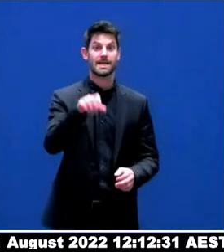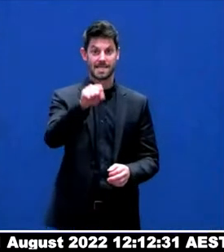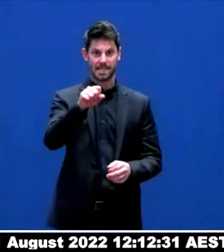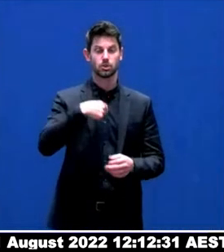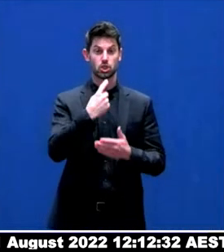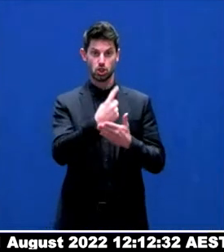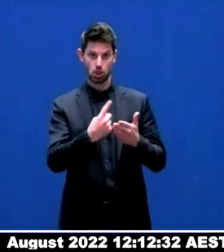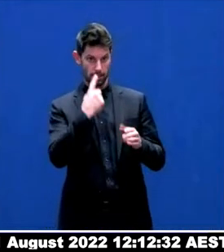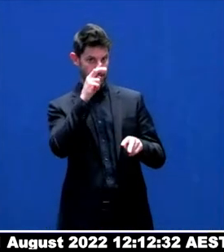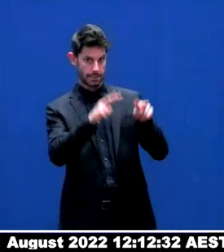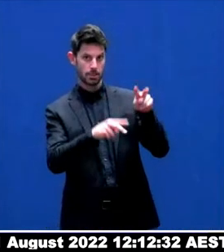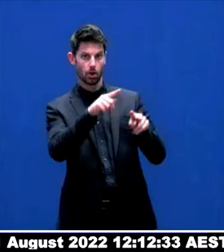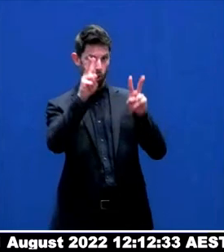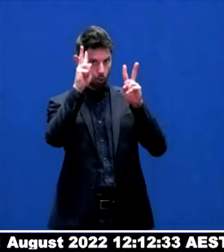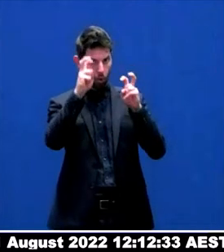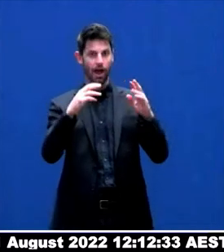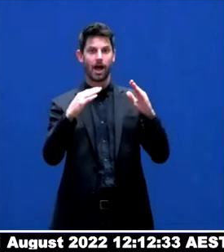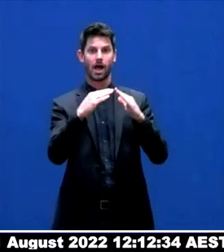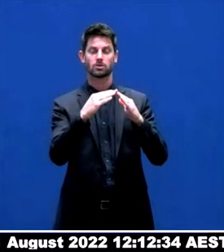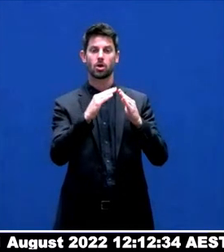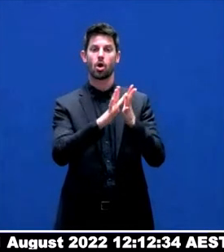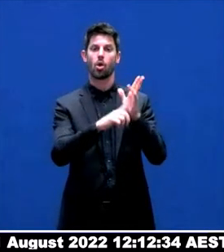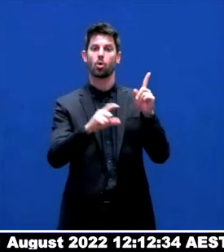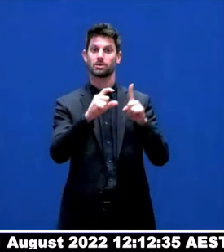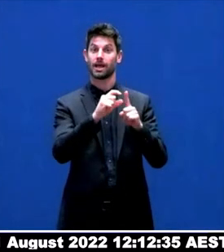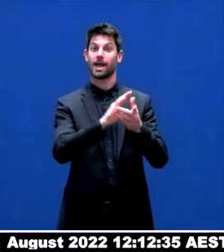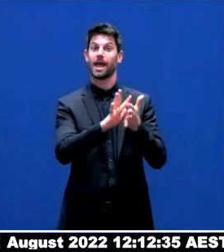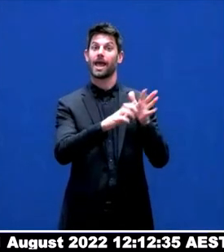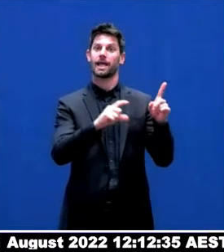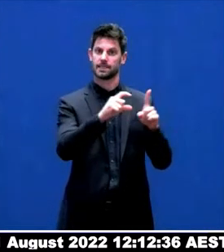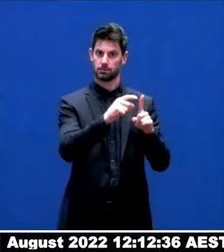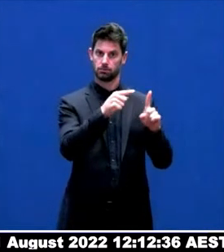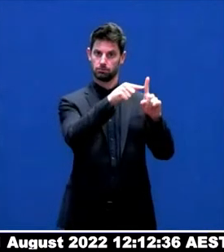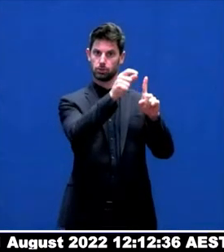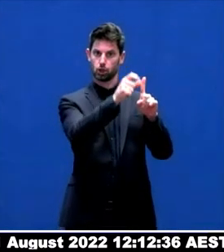There is also data collected on the number of people who may be in the household with